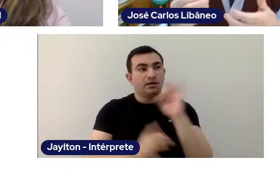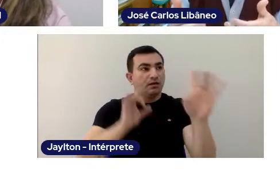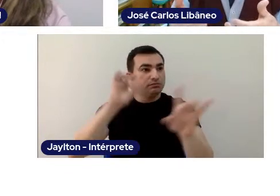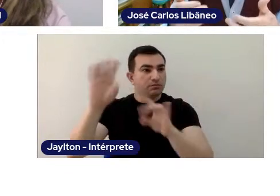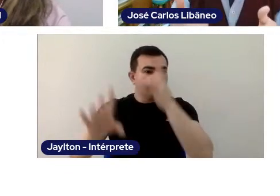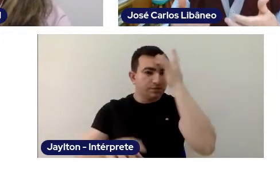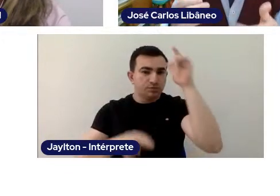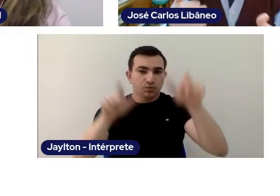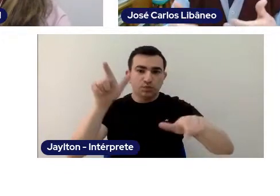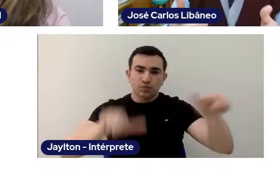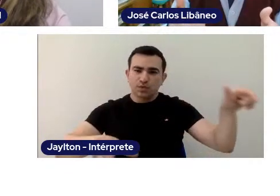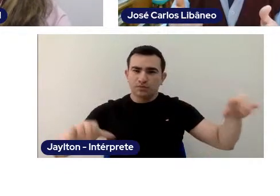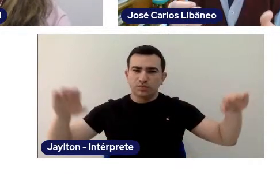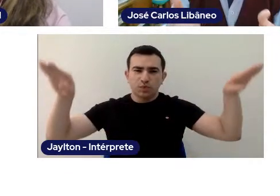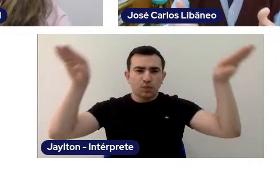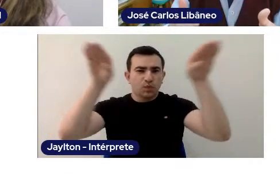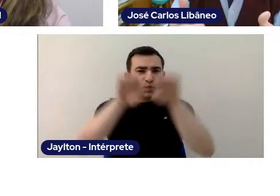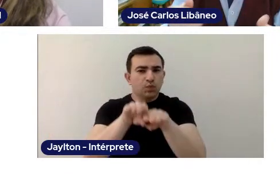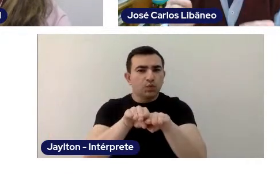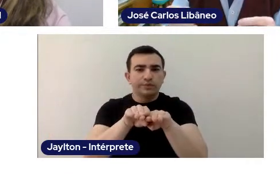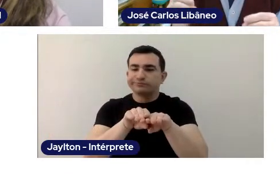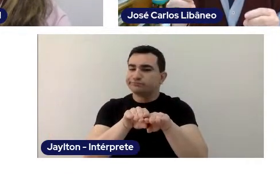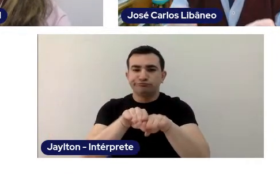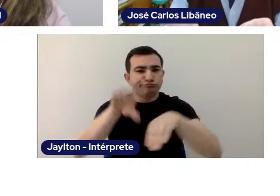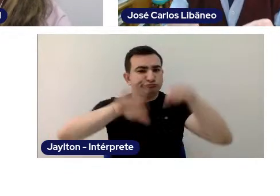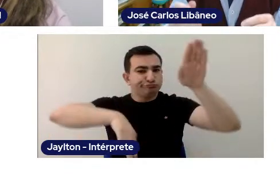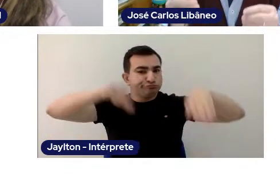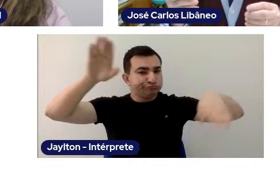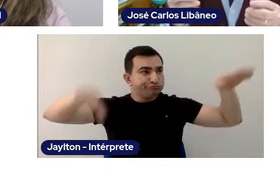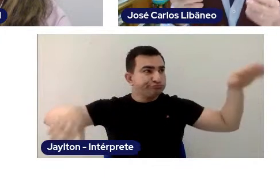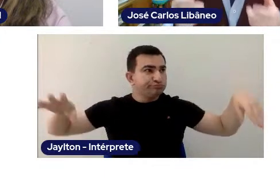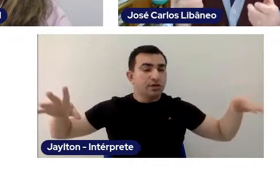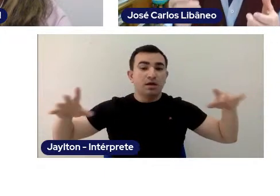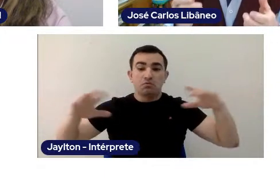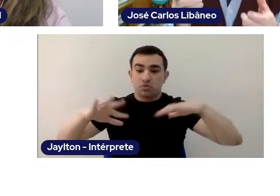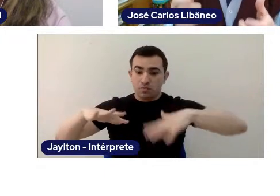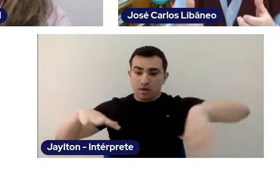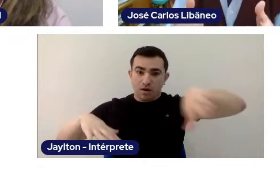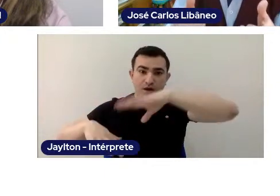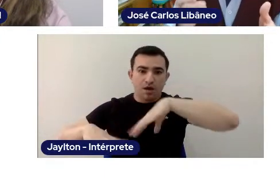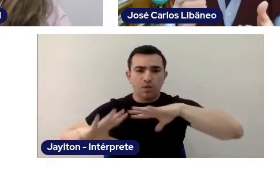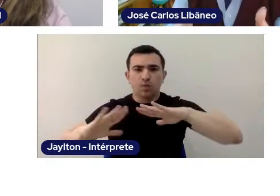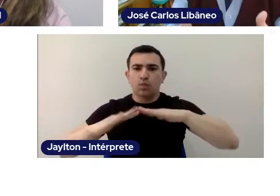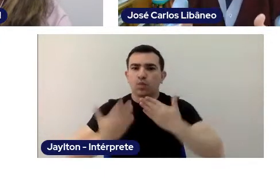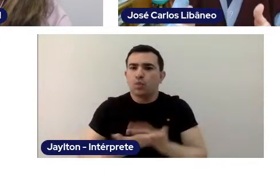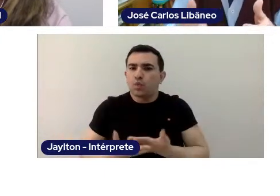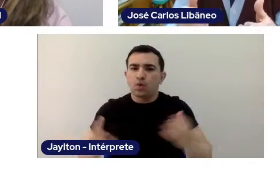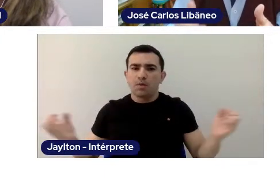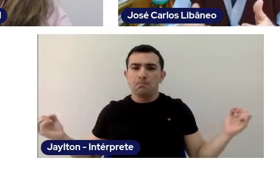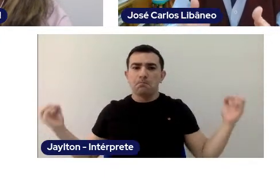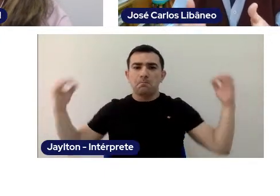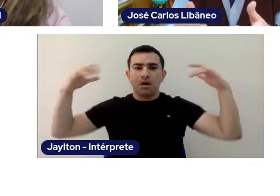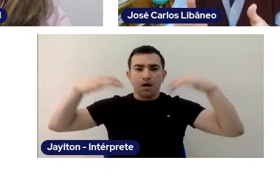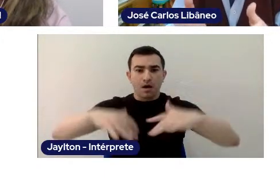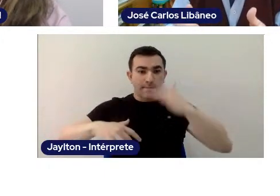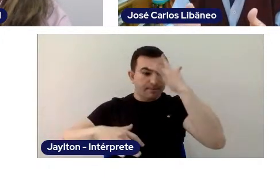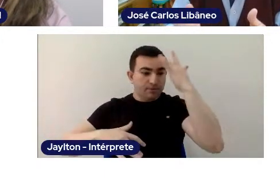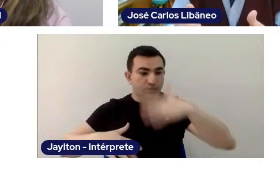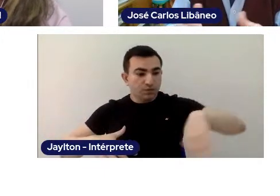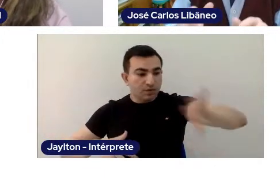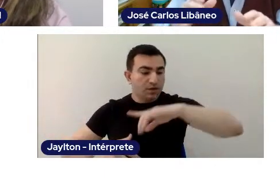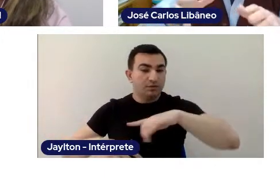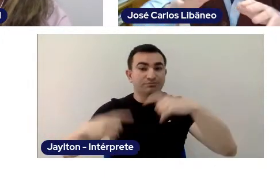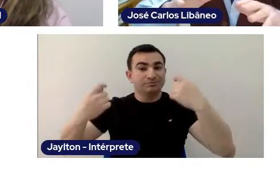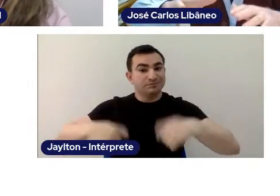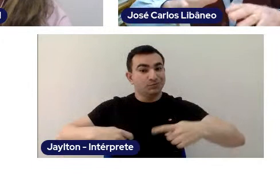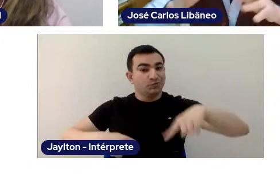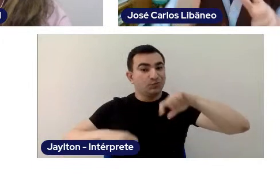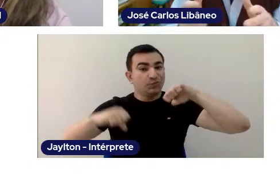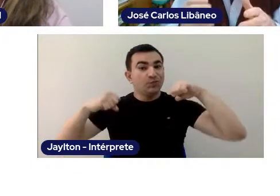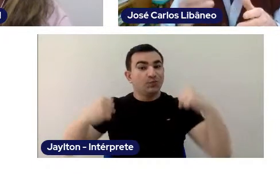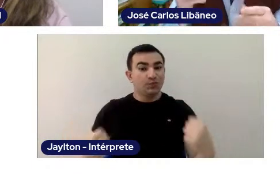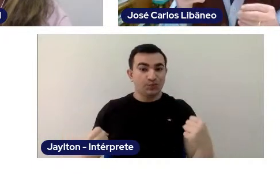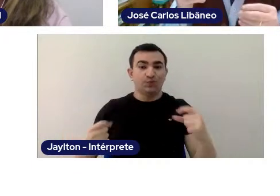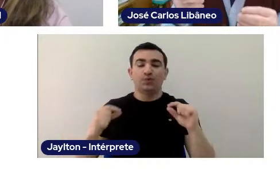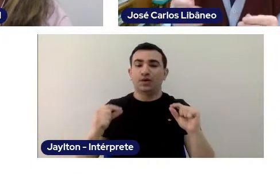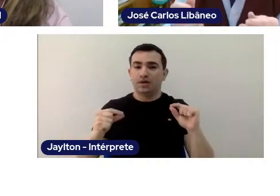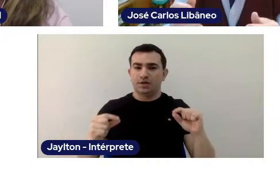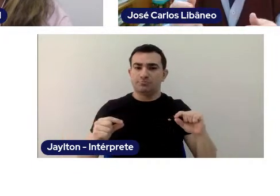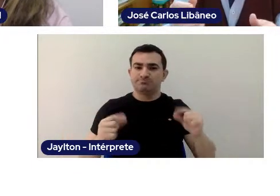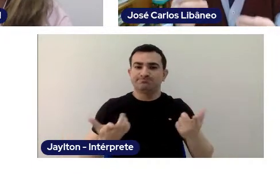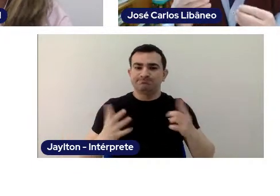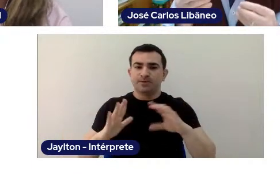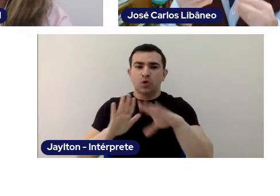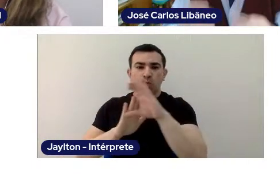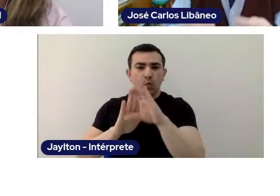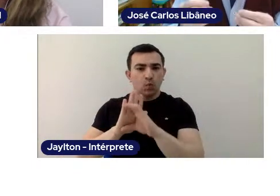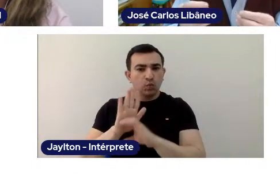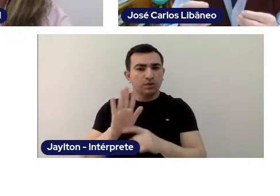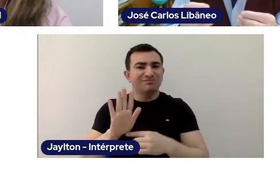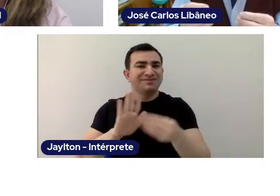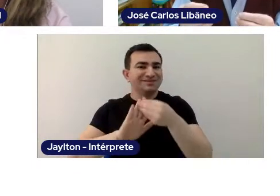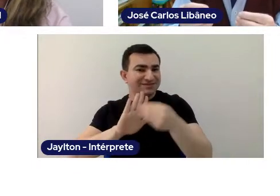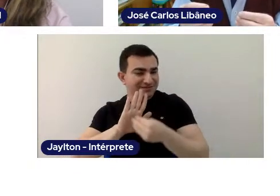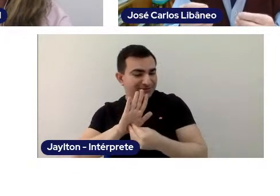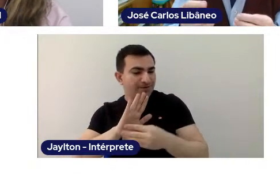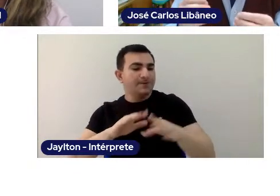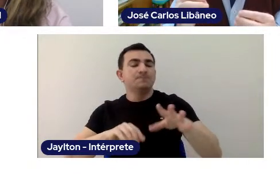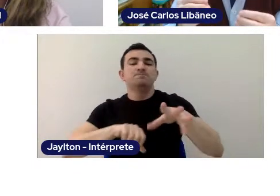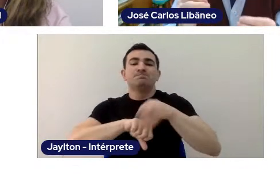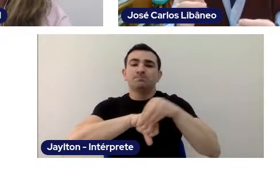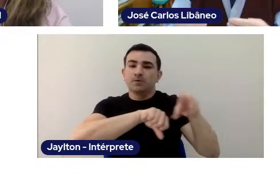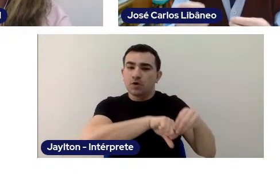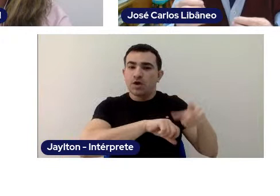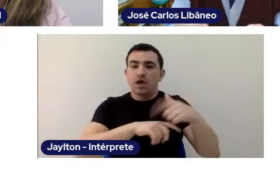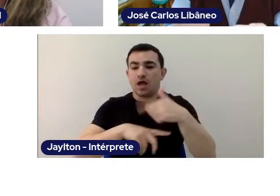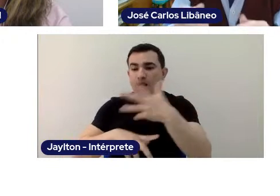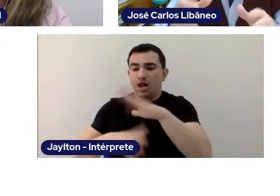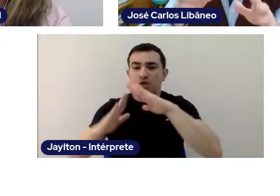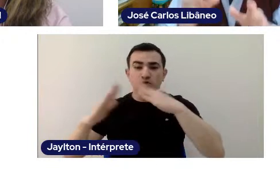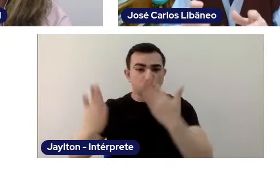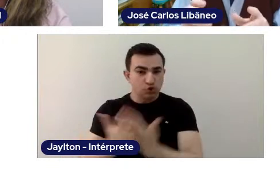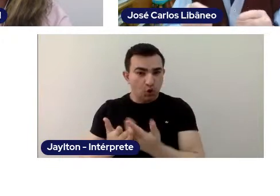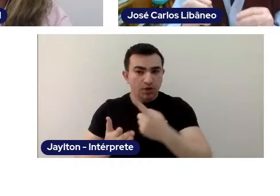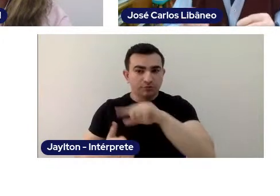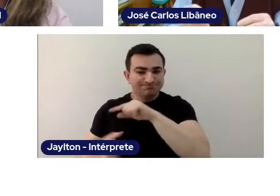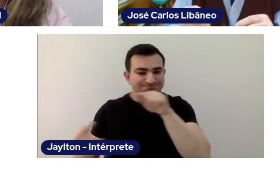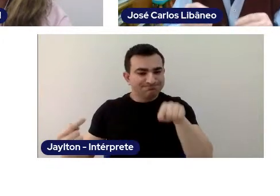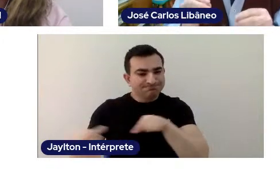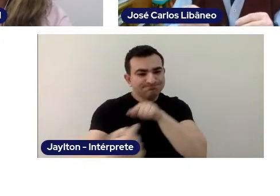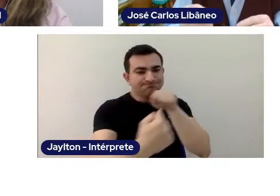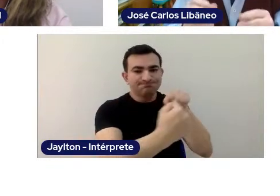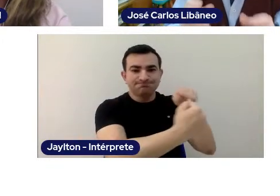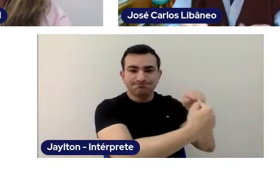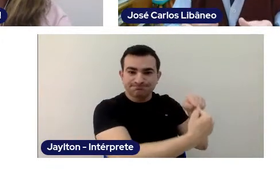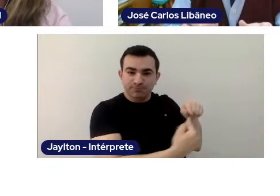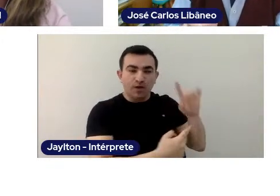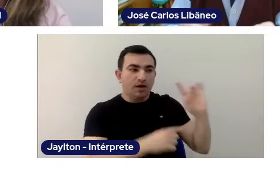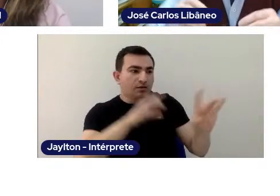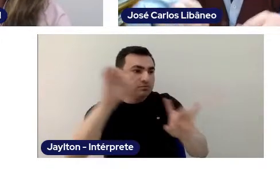and social and cultural diversities, such that makes it necessary to connect school subjects and contents to socio-cultural and institutional practices in which the students are inserted in.